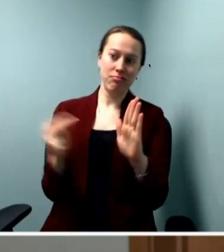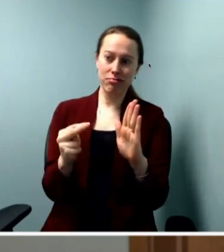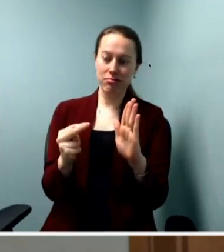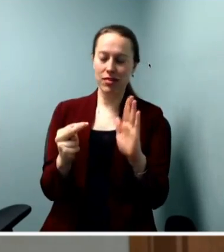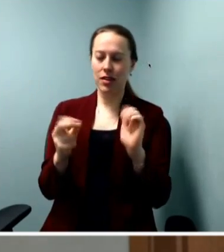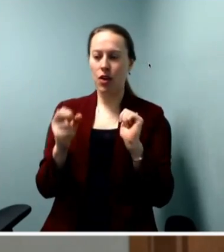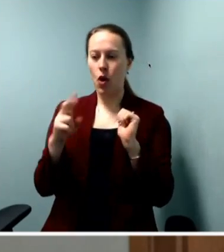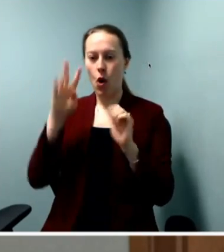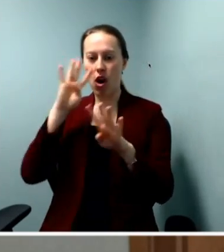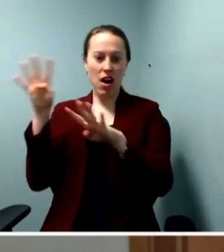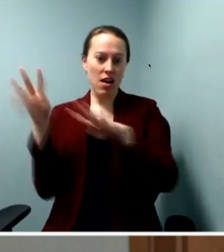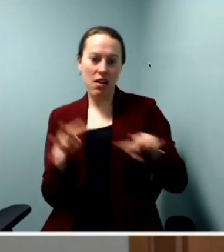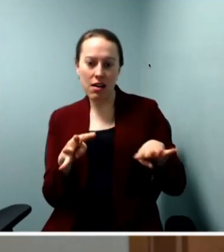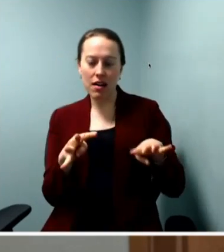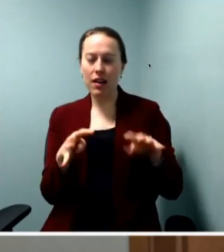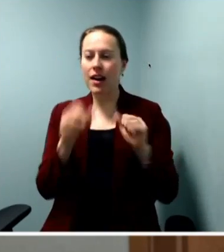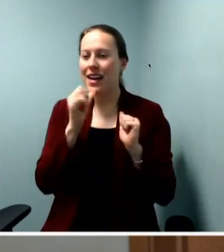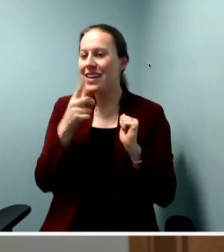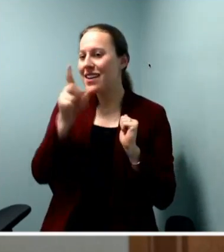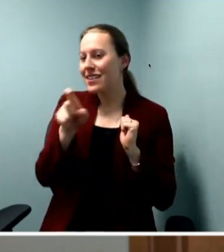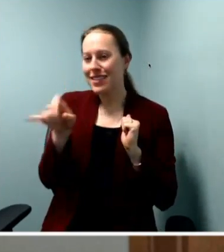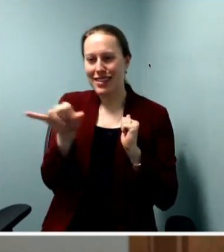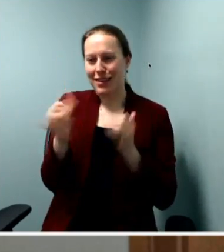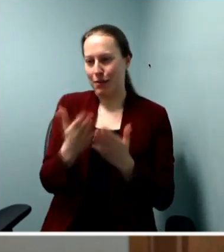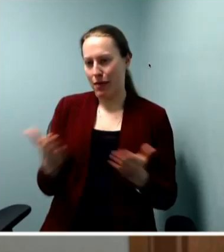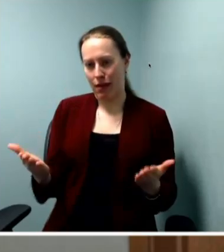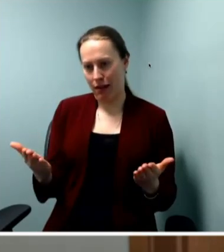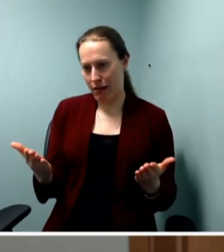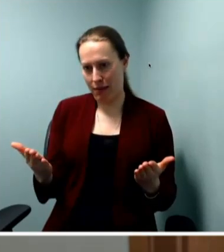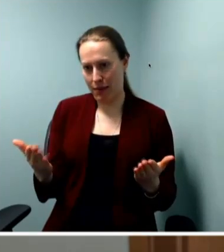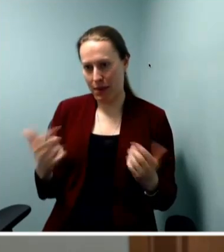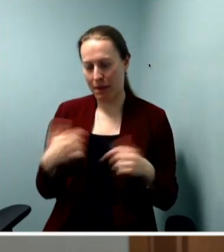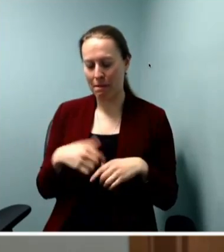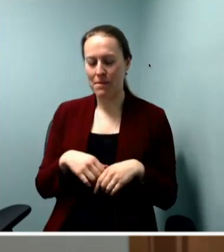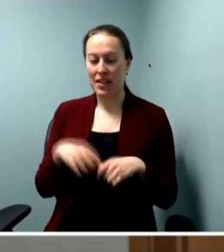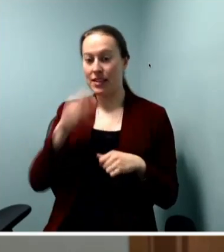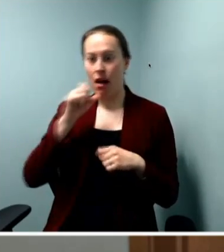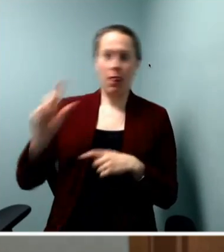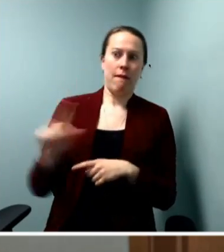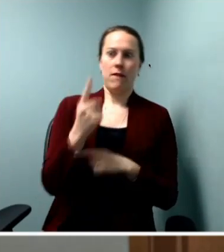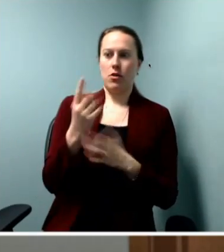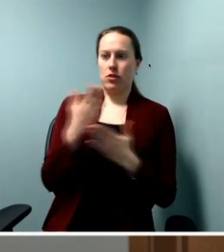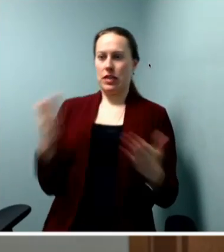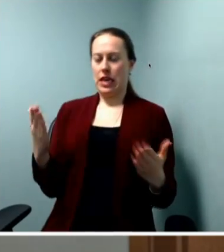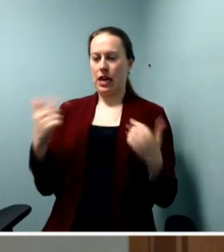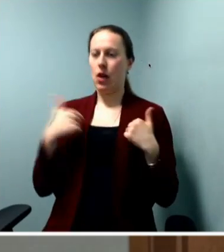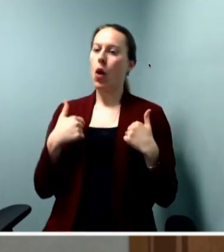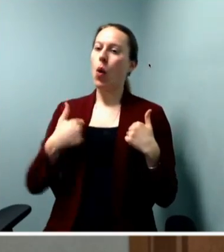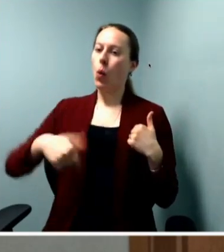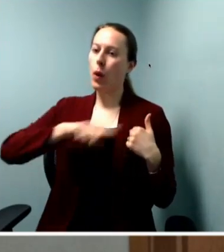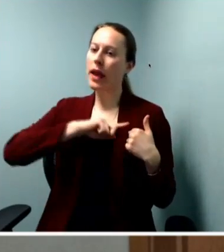it doesn't have to be the same thing-- I mean the first thing. We're a contemporary dance company doing physically integrated work